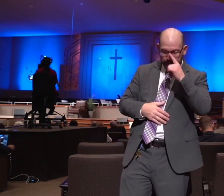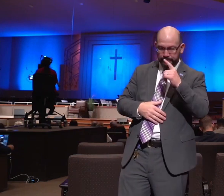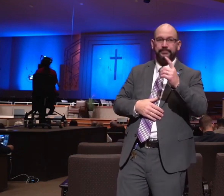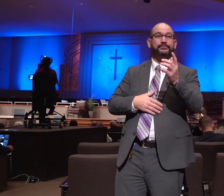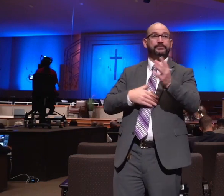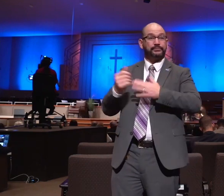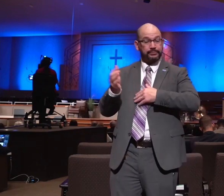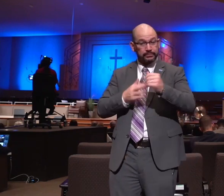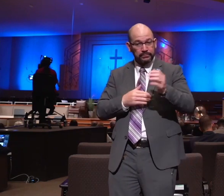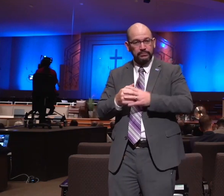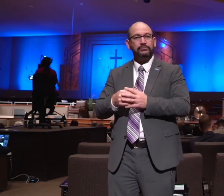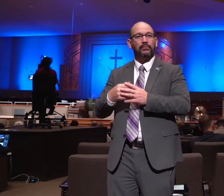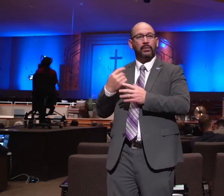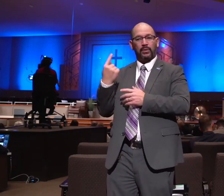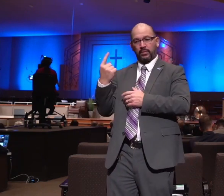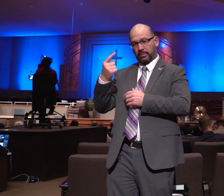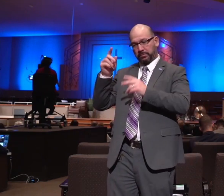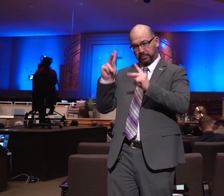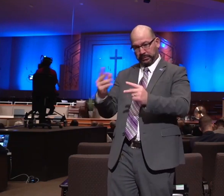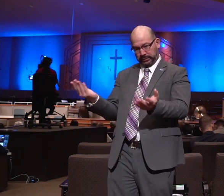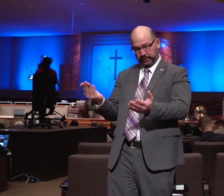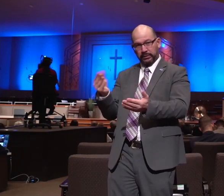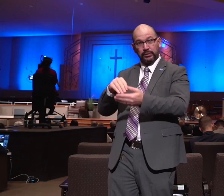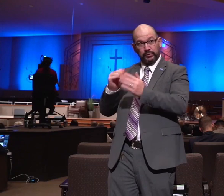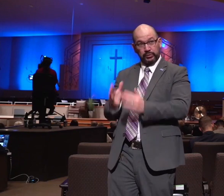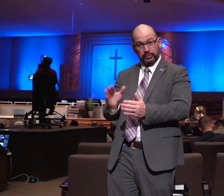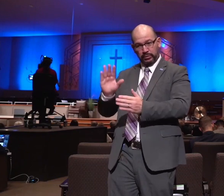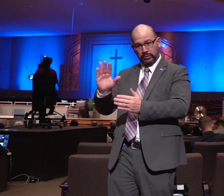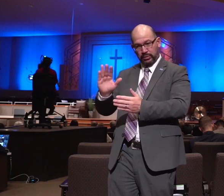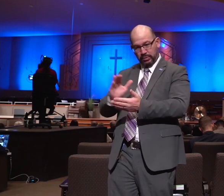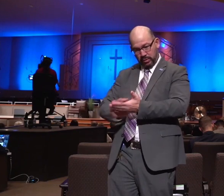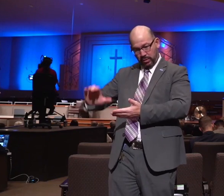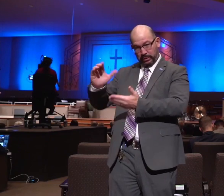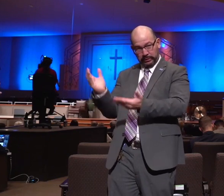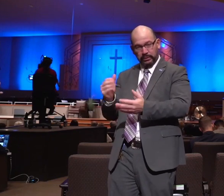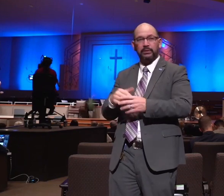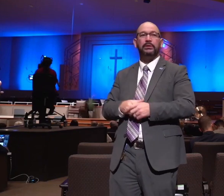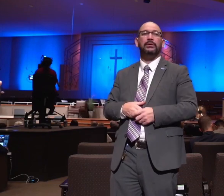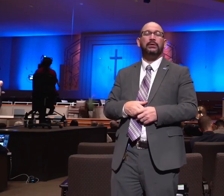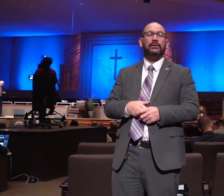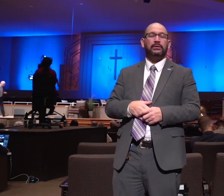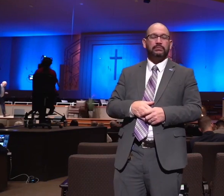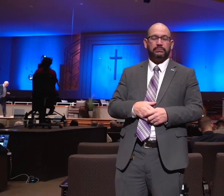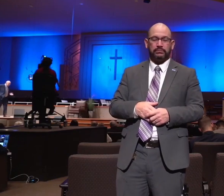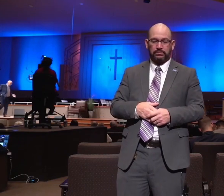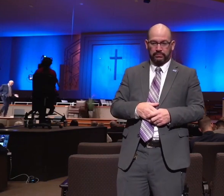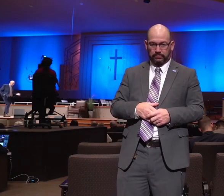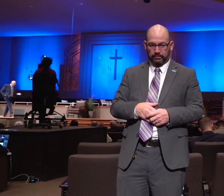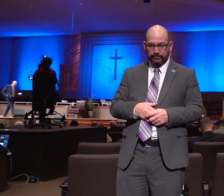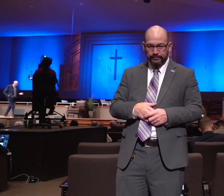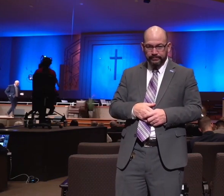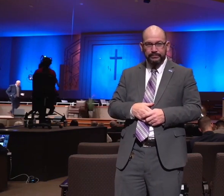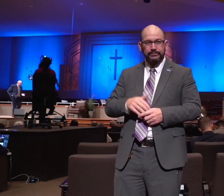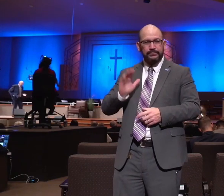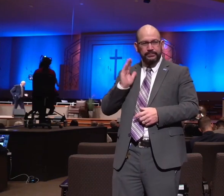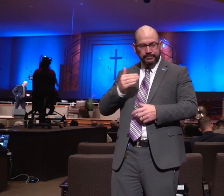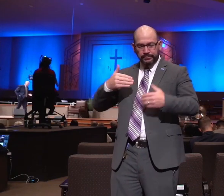no great sons-in-law and